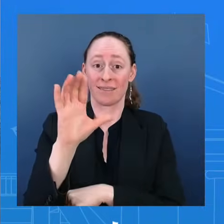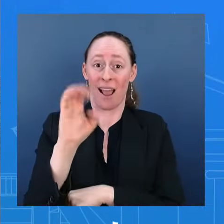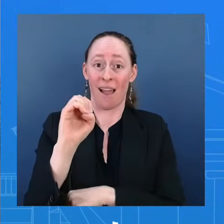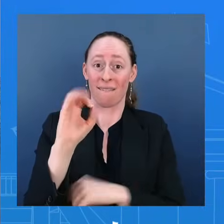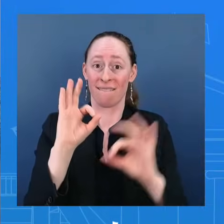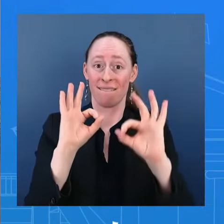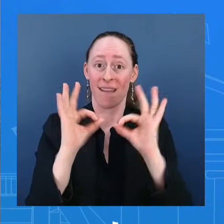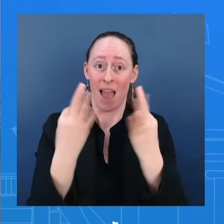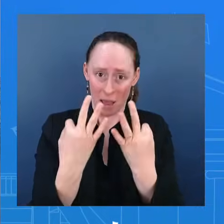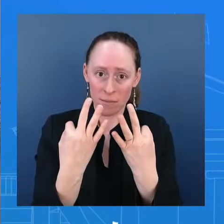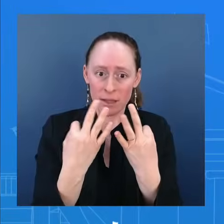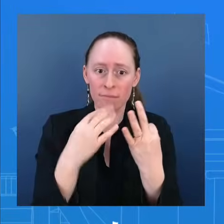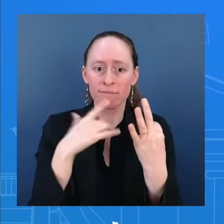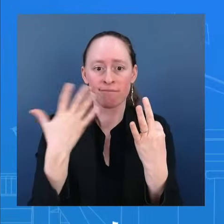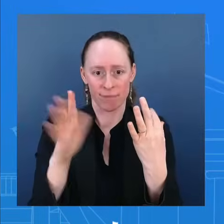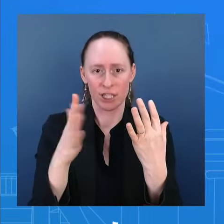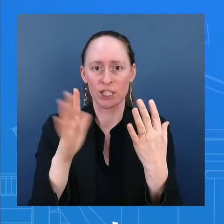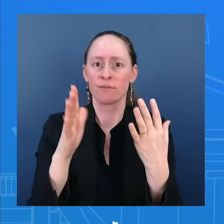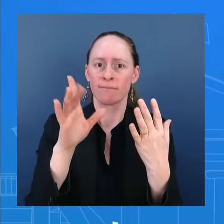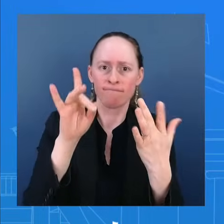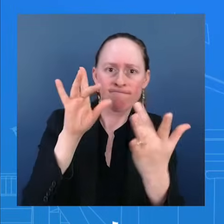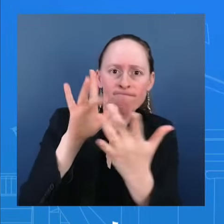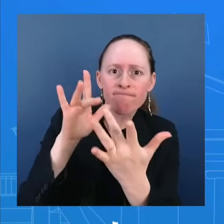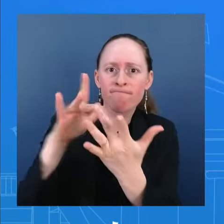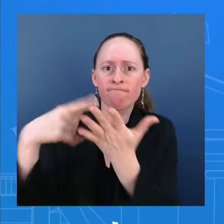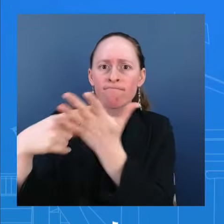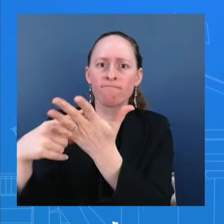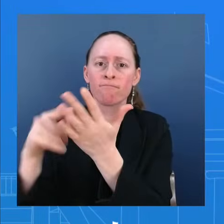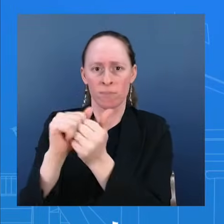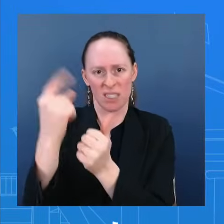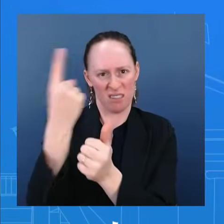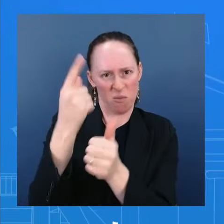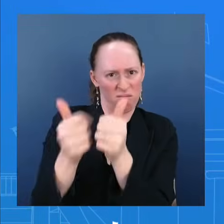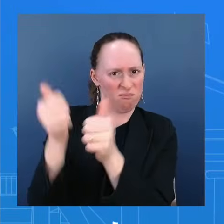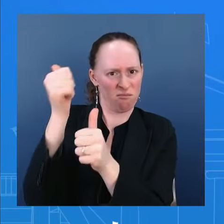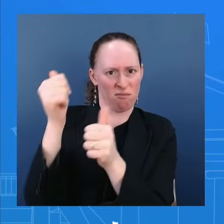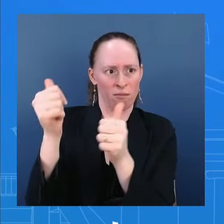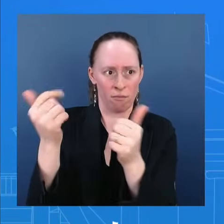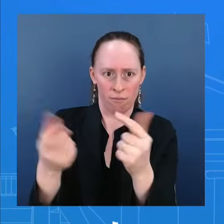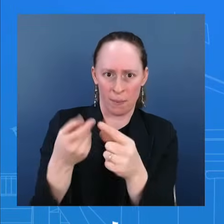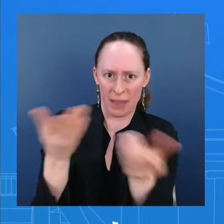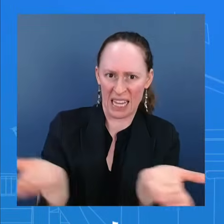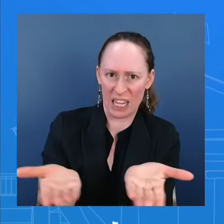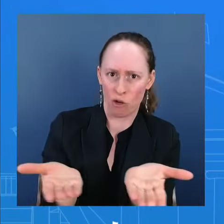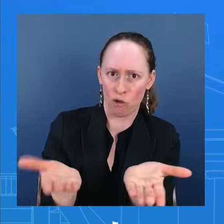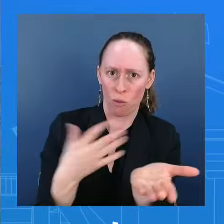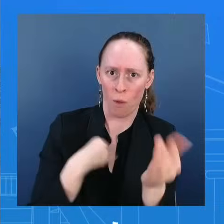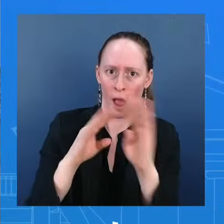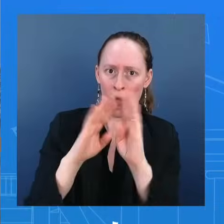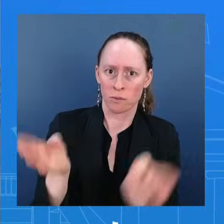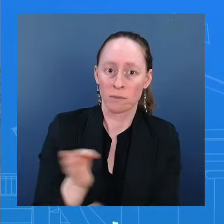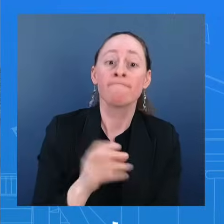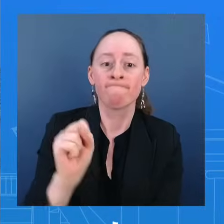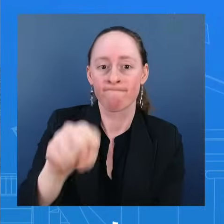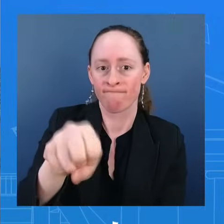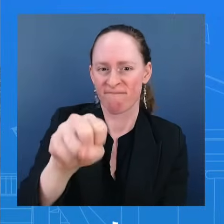They met with National Security Advisor Jake Sullivan at the end of last week, yes. The Press: And then they had a statement at the National Press Club,